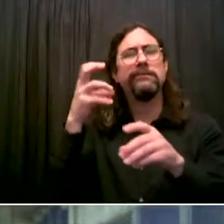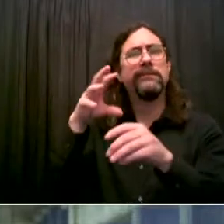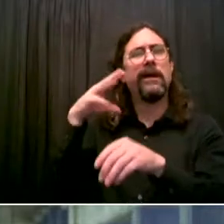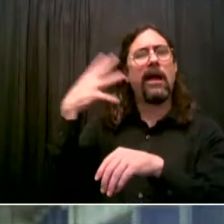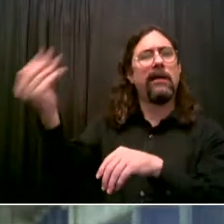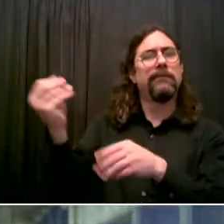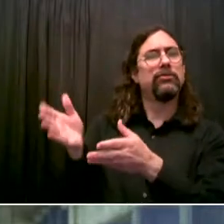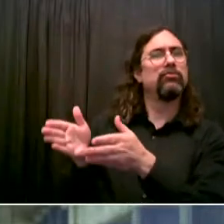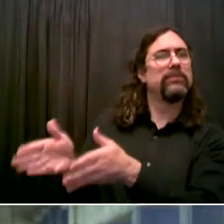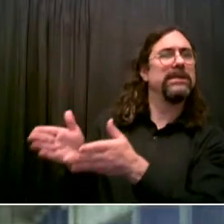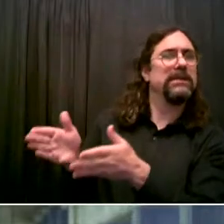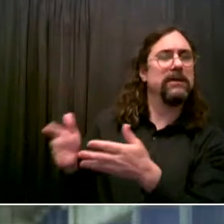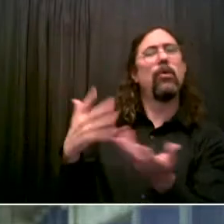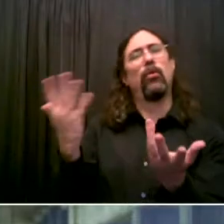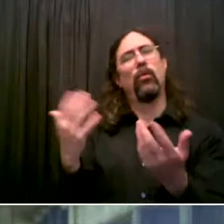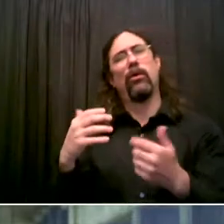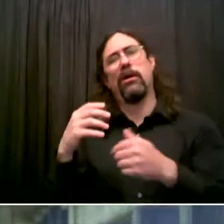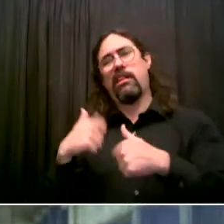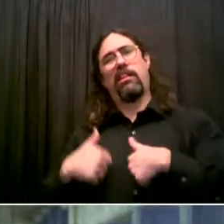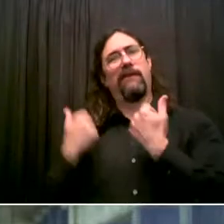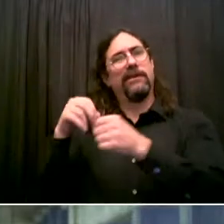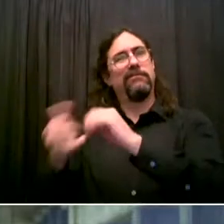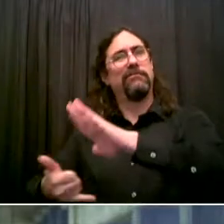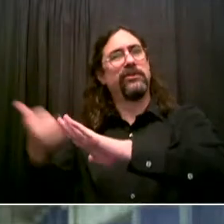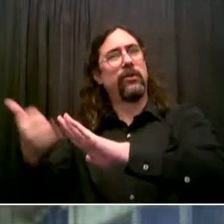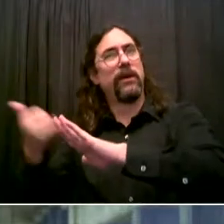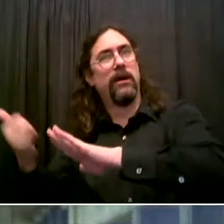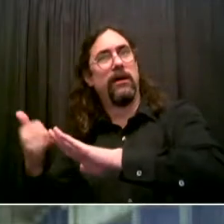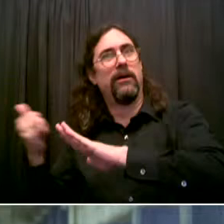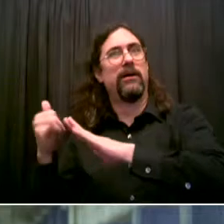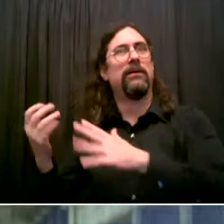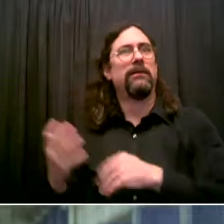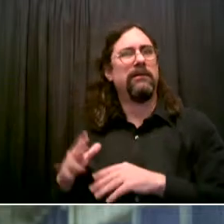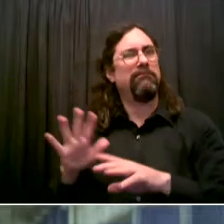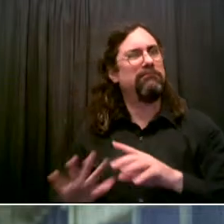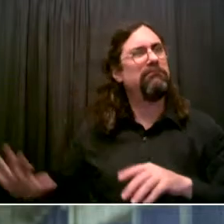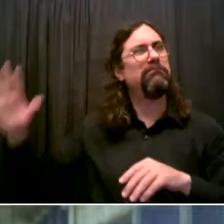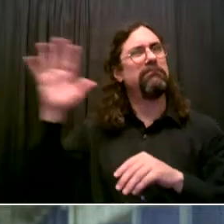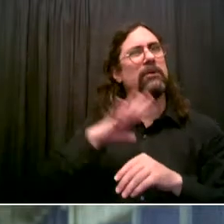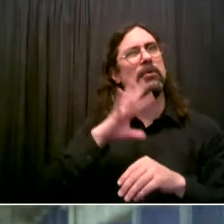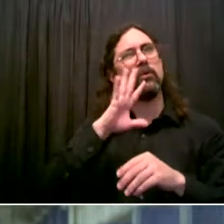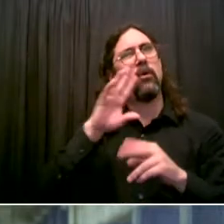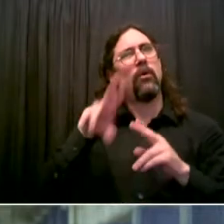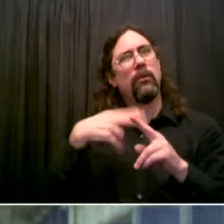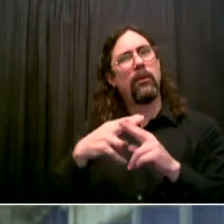DECREASE IN THE STREET AND SUBWAY HOMELESSNESS. AND ON THE STREETS, A 23%